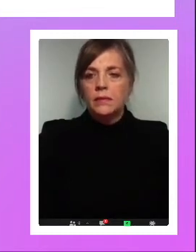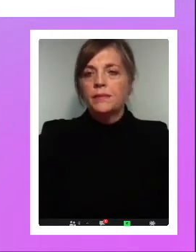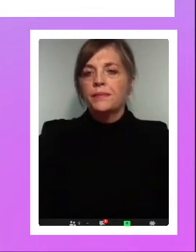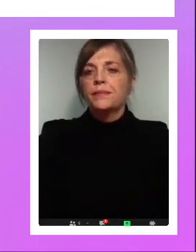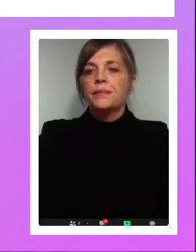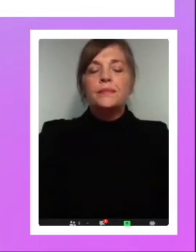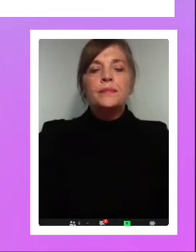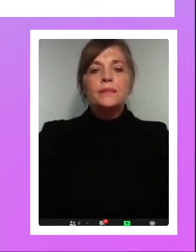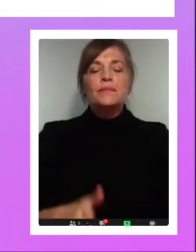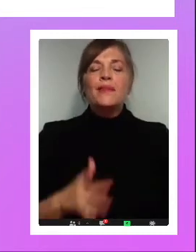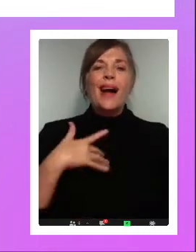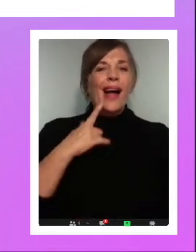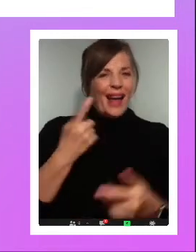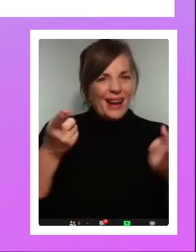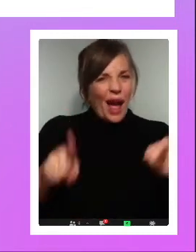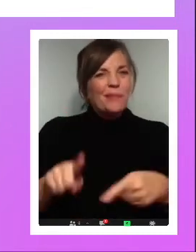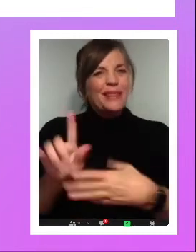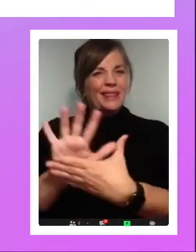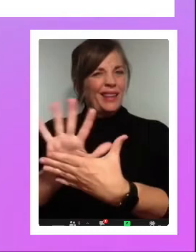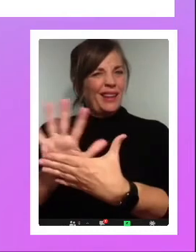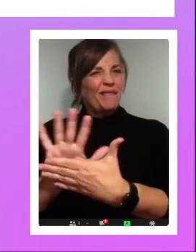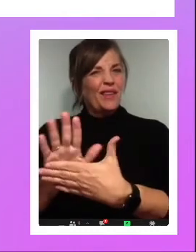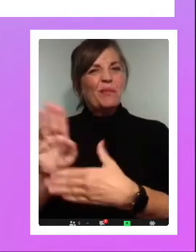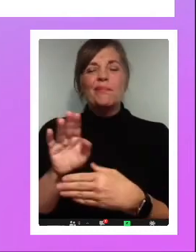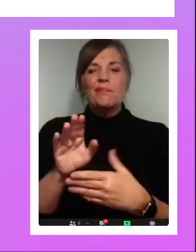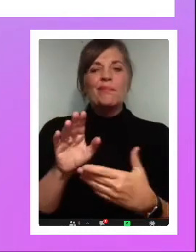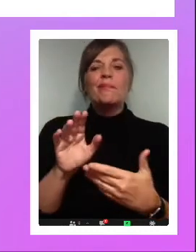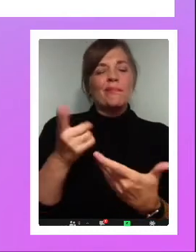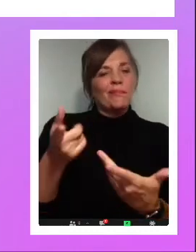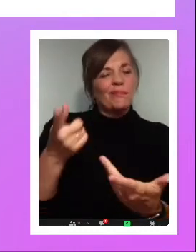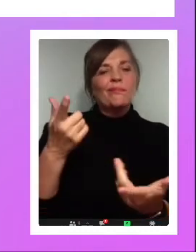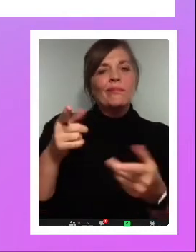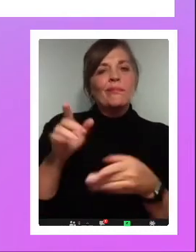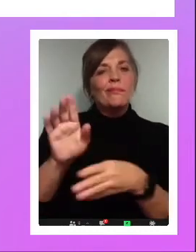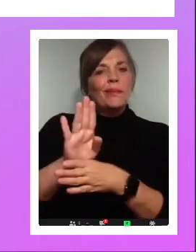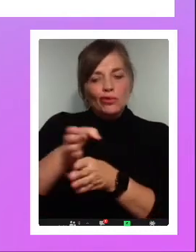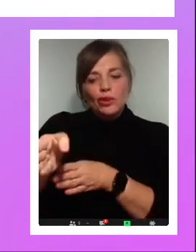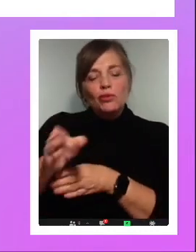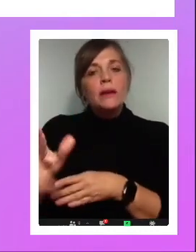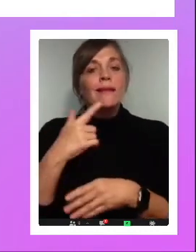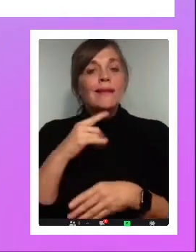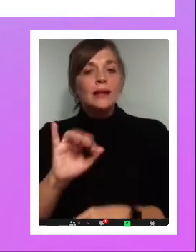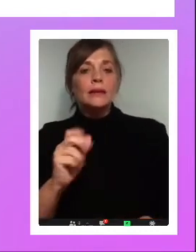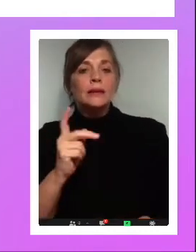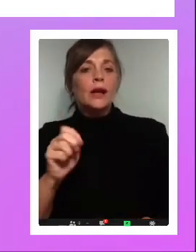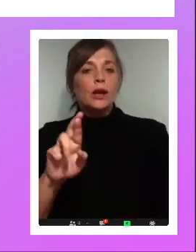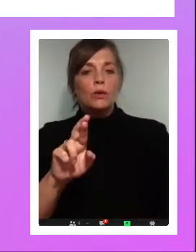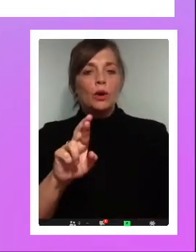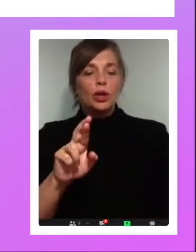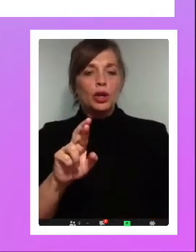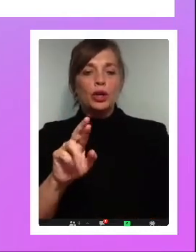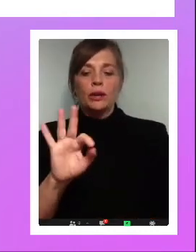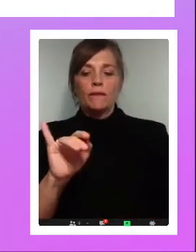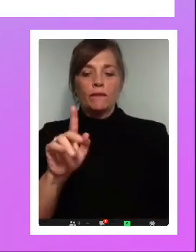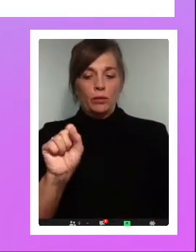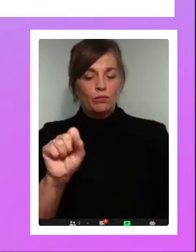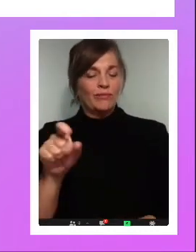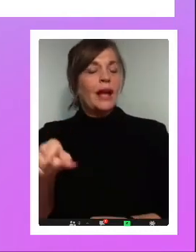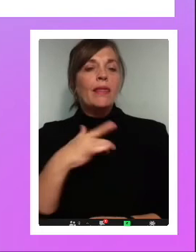just to pick something I have heard of when they are working on a movie they typically will isolate a little group of people